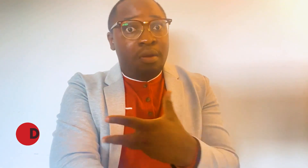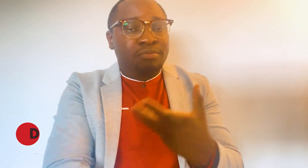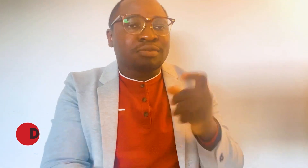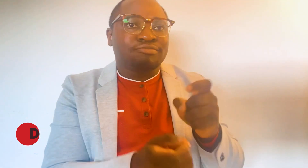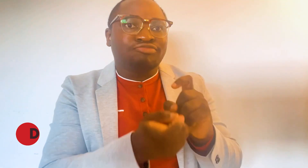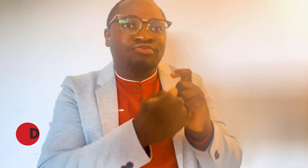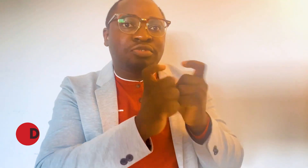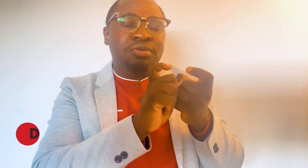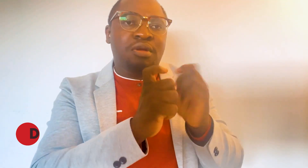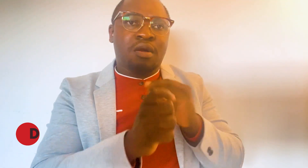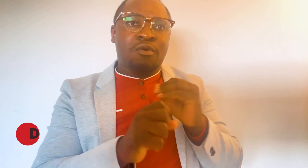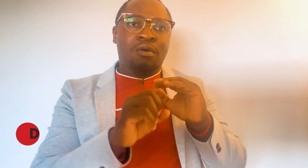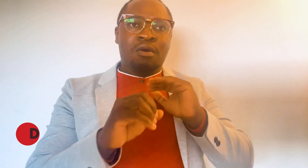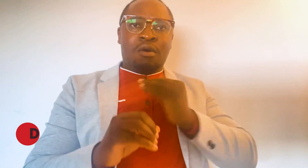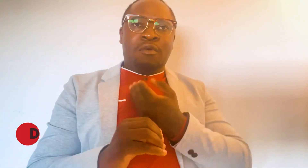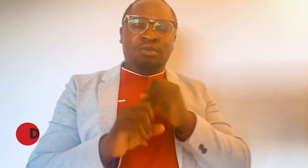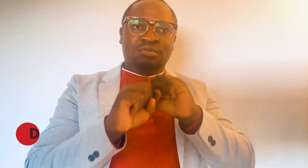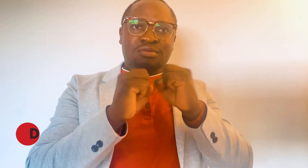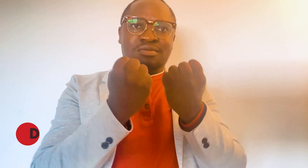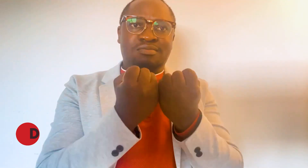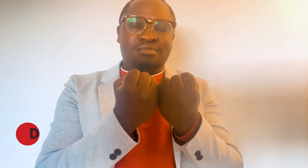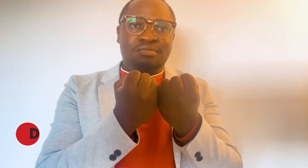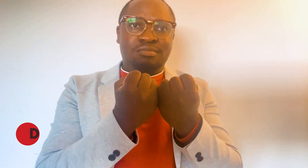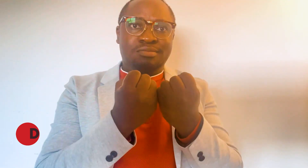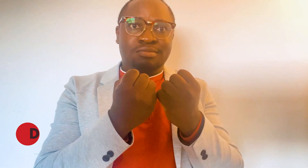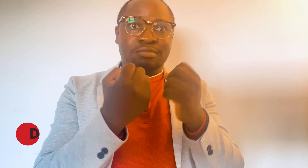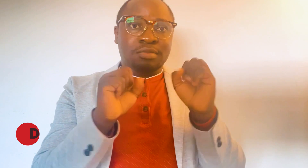and power can change our society.